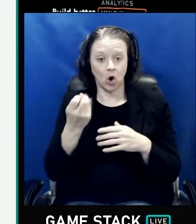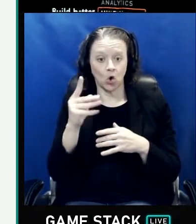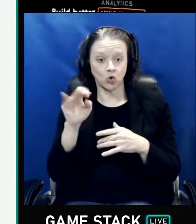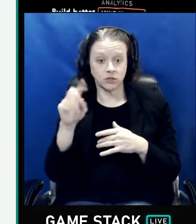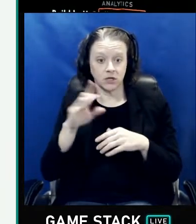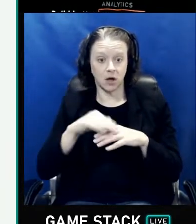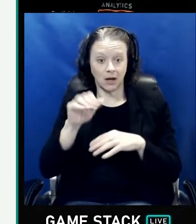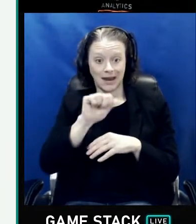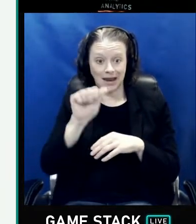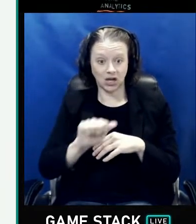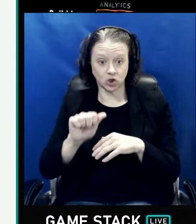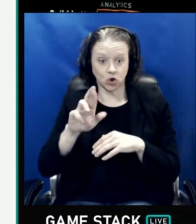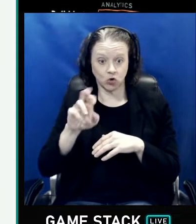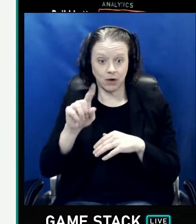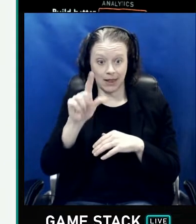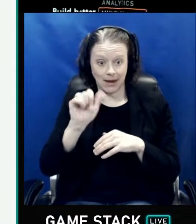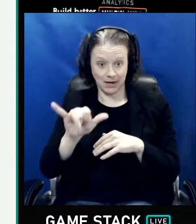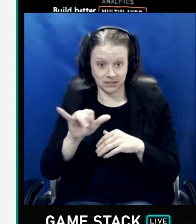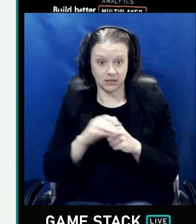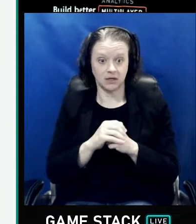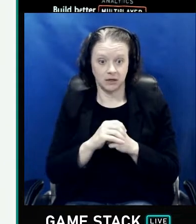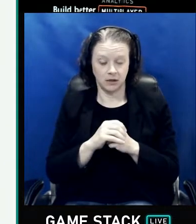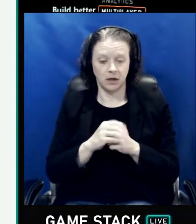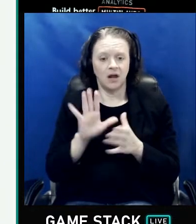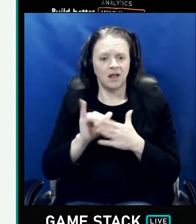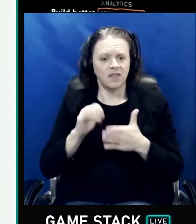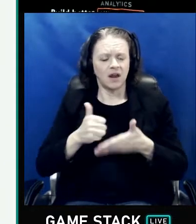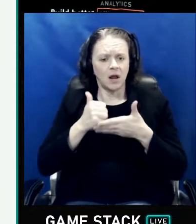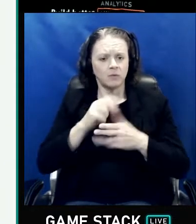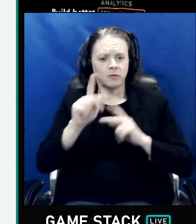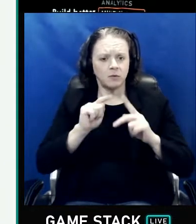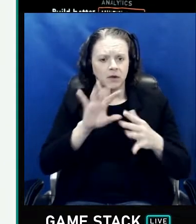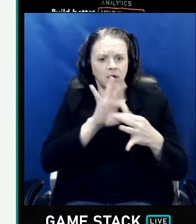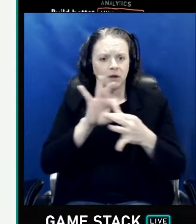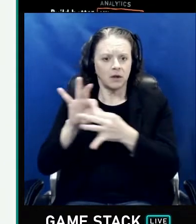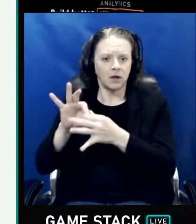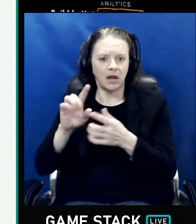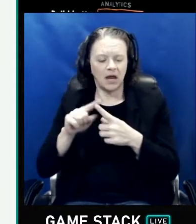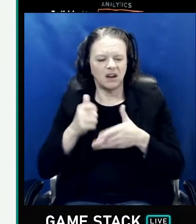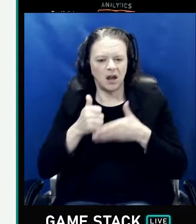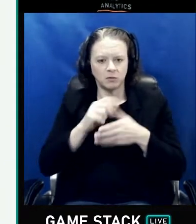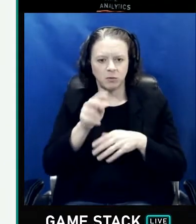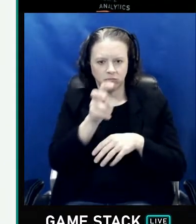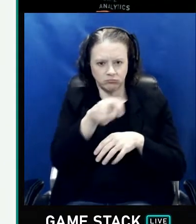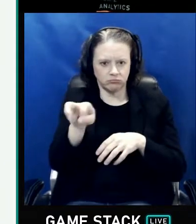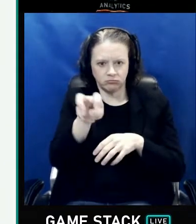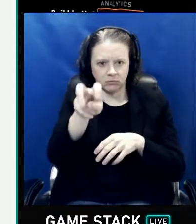getting users connected, and handling issues like NAT traversal for players who sometimes can't get connected otherwise.